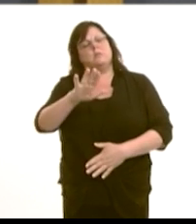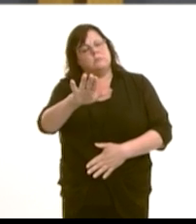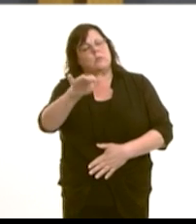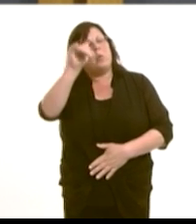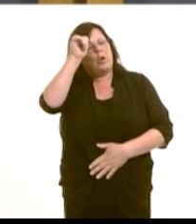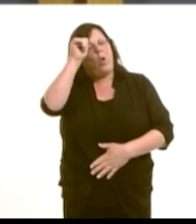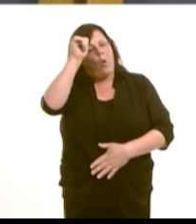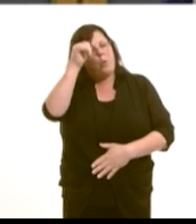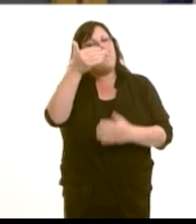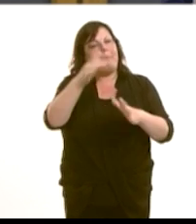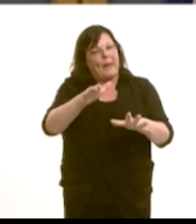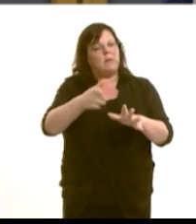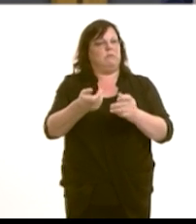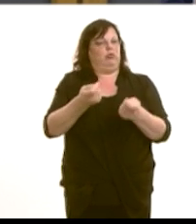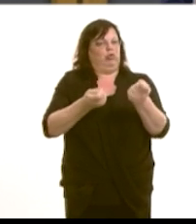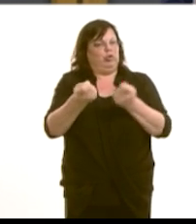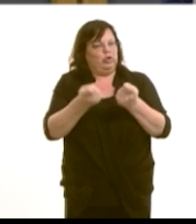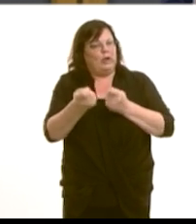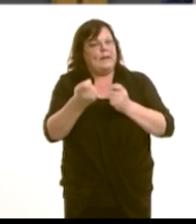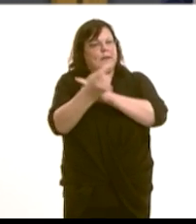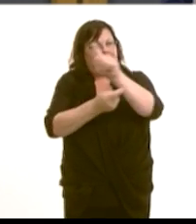we know by now that youíve just chaired something. Tell us what it is, and ask your question.